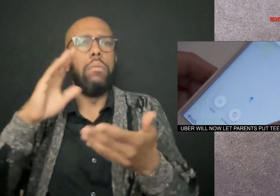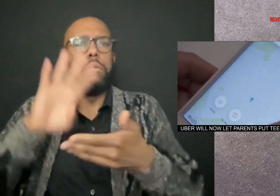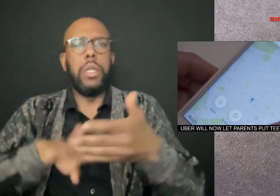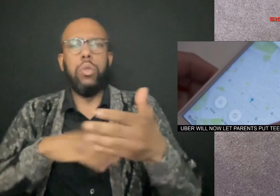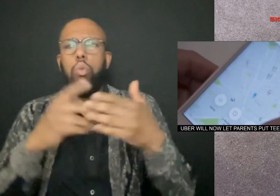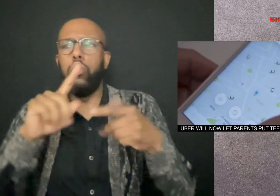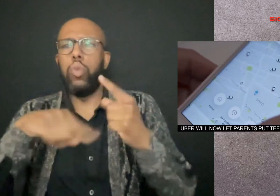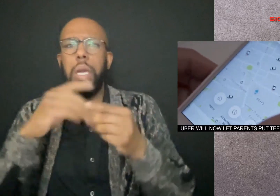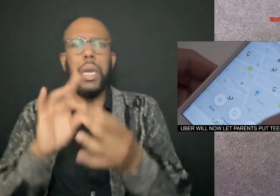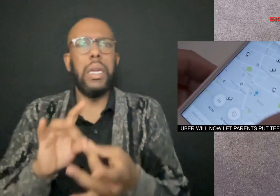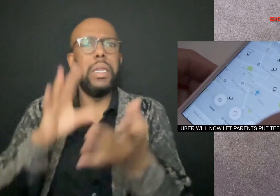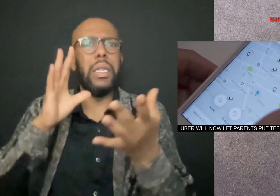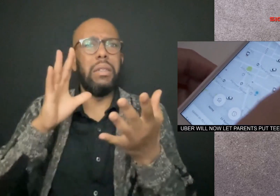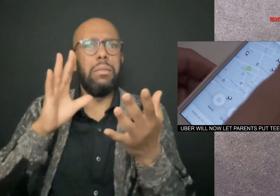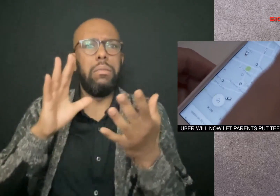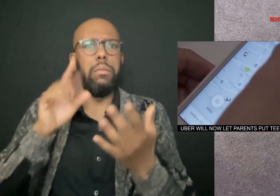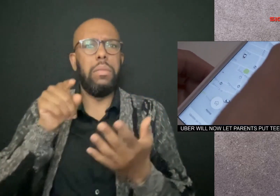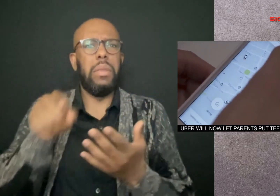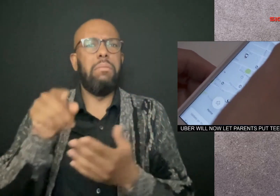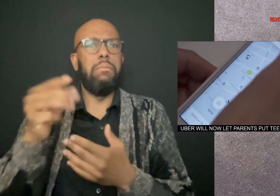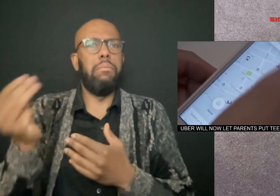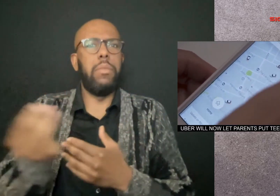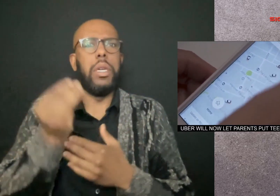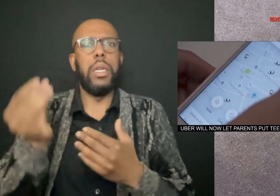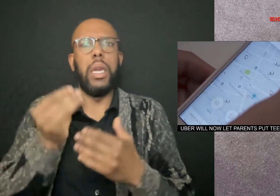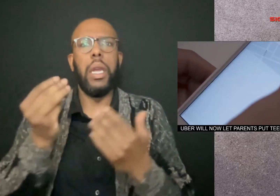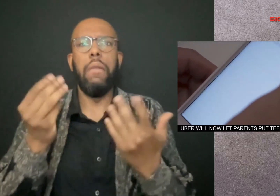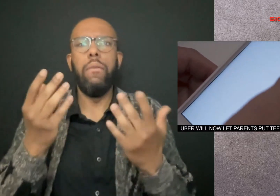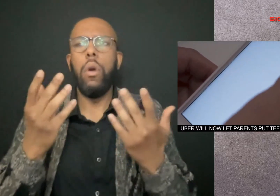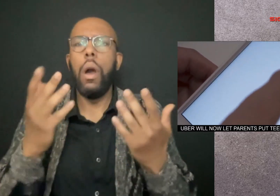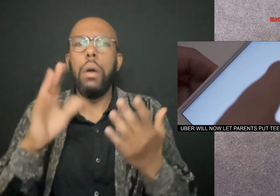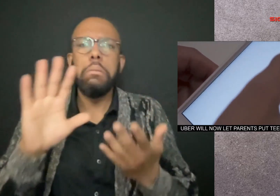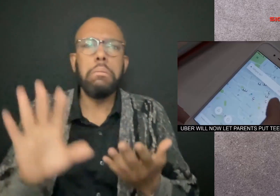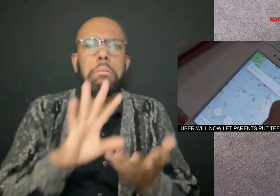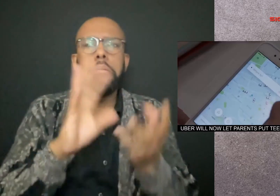It is scheduled to go live Monday in more than a dozen metro areas.